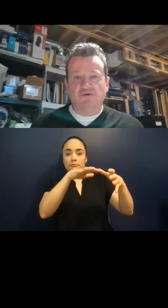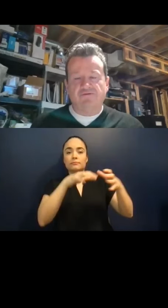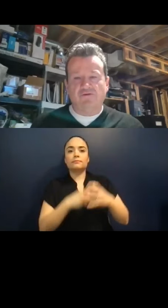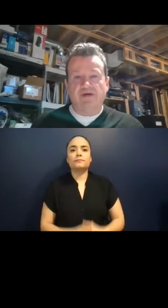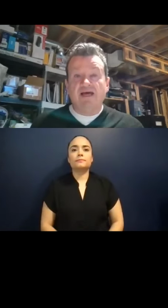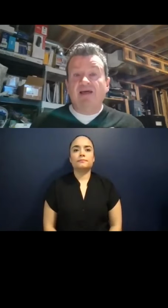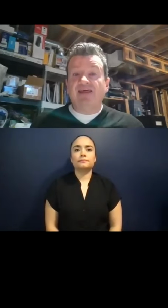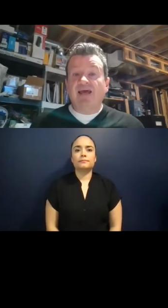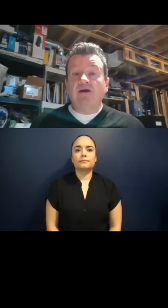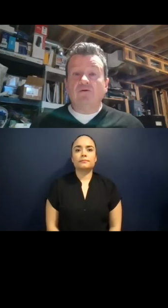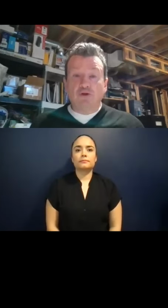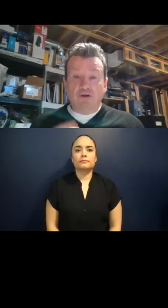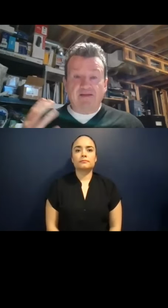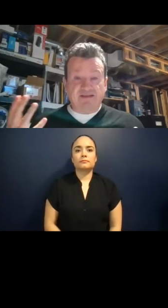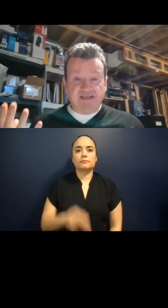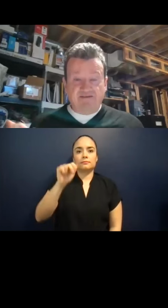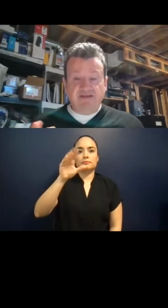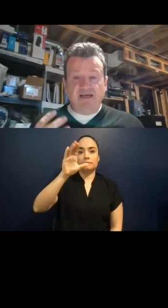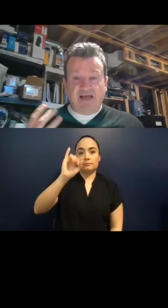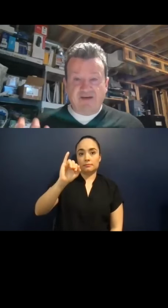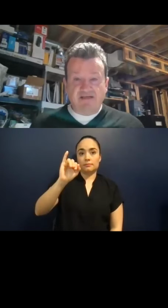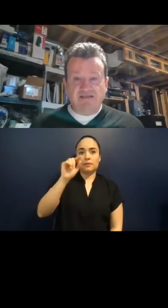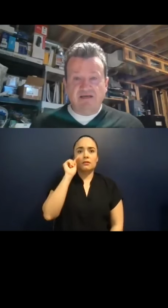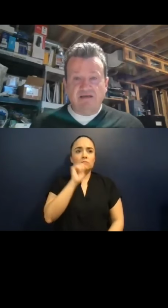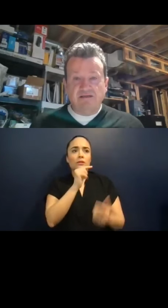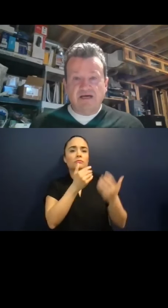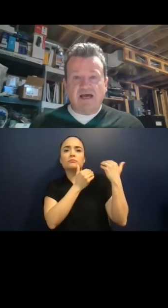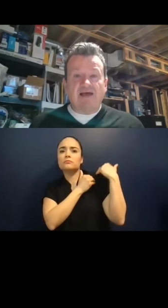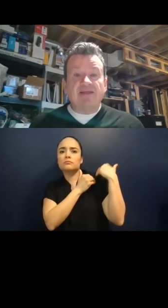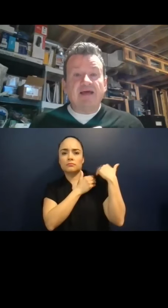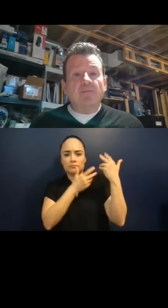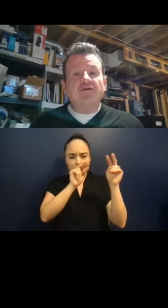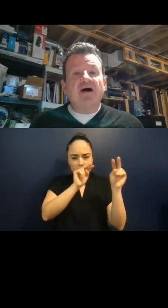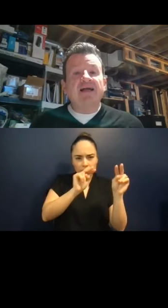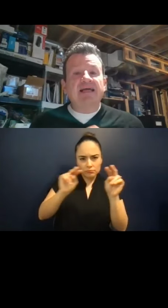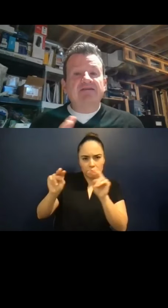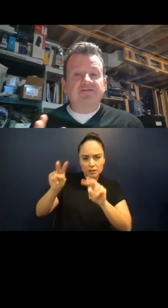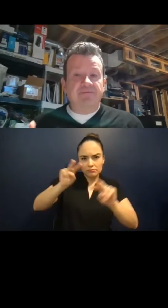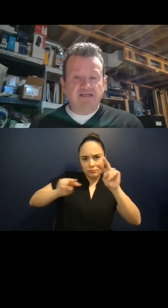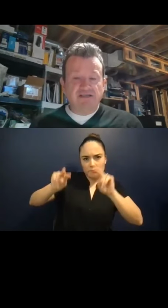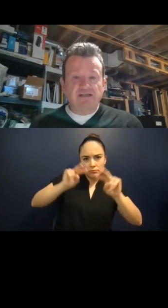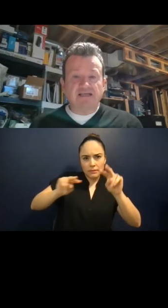committee on immunization . The short form